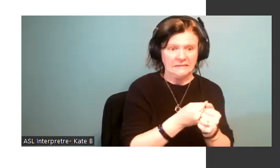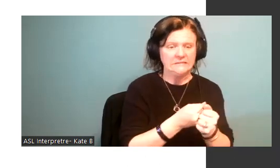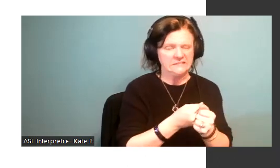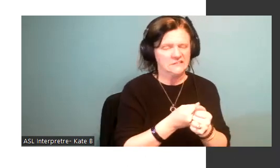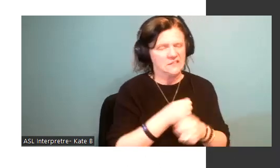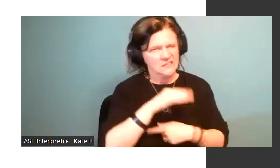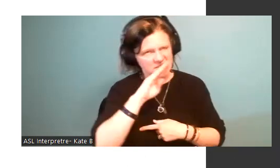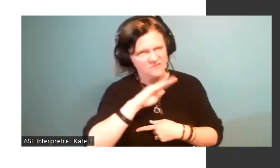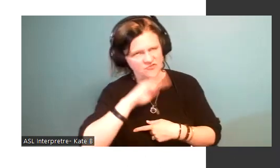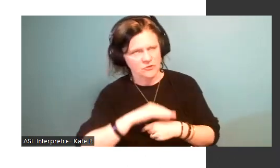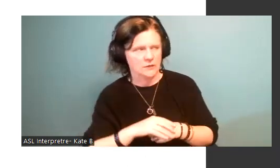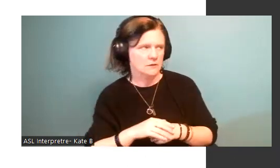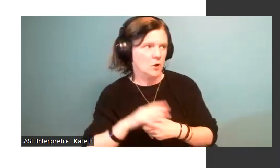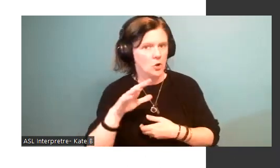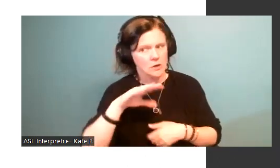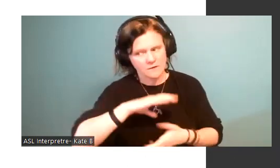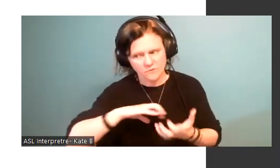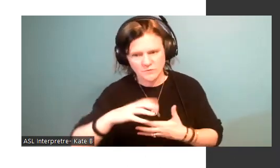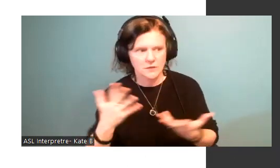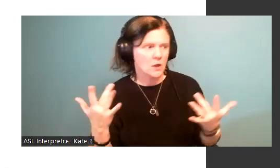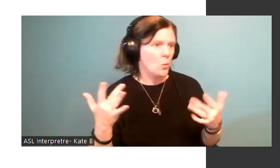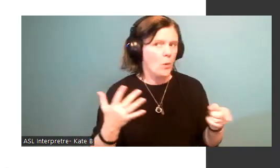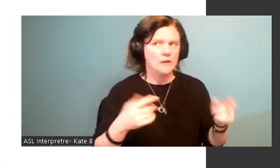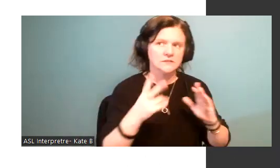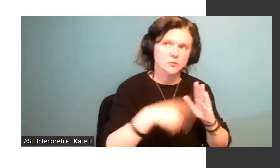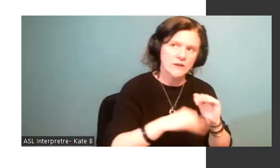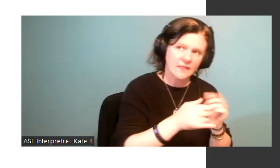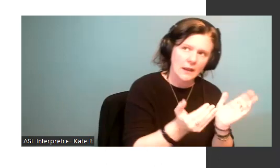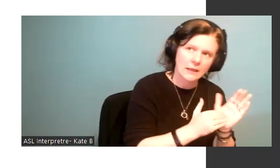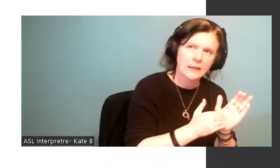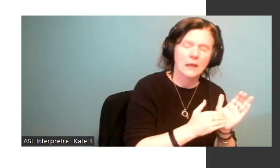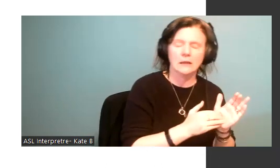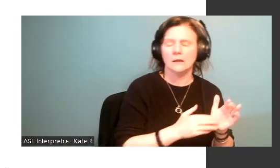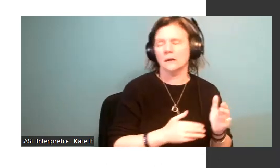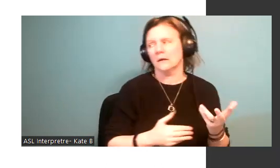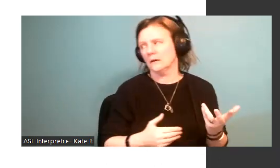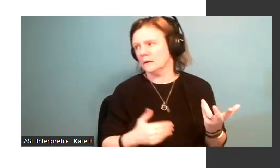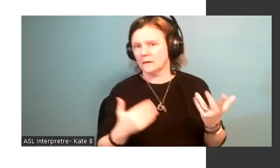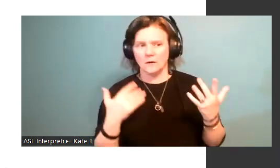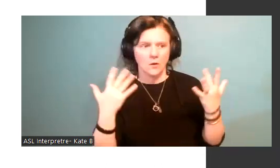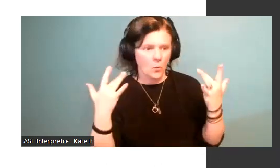From person experience, I'm a screen reader, Nick less than 15 to 30 seconds of updates can be